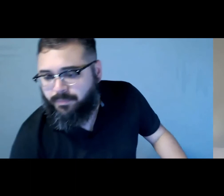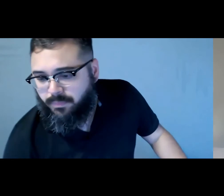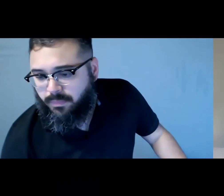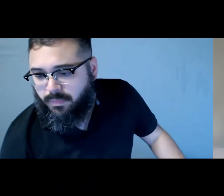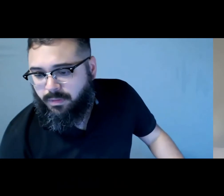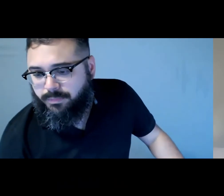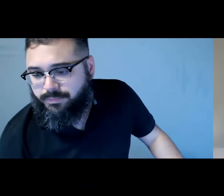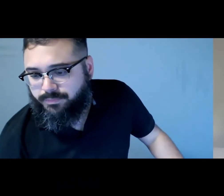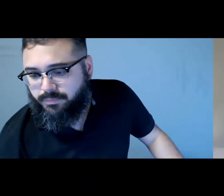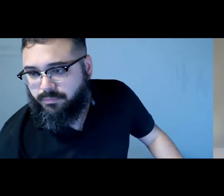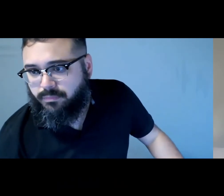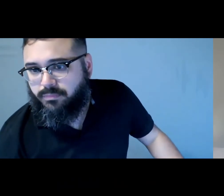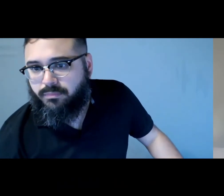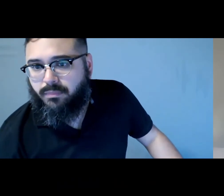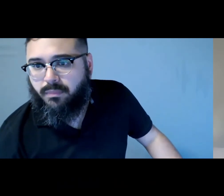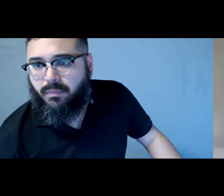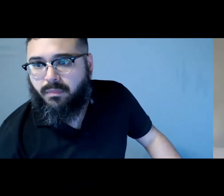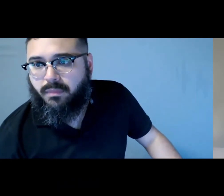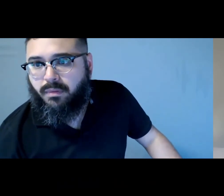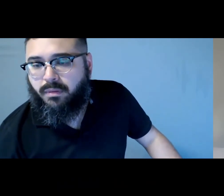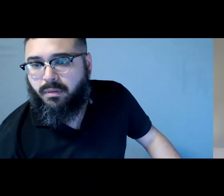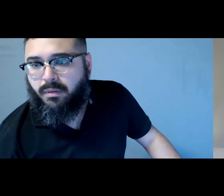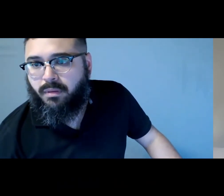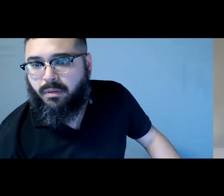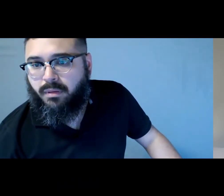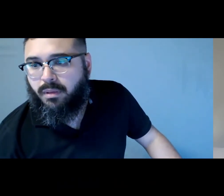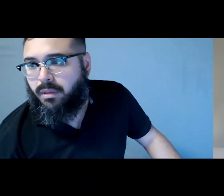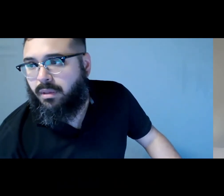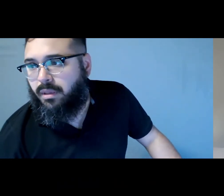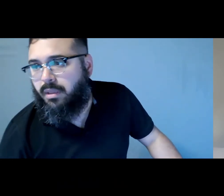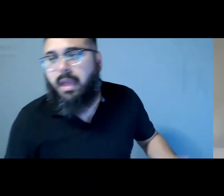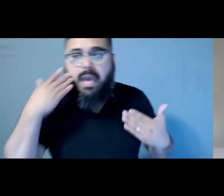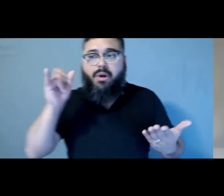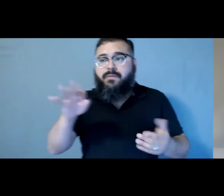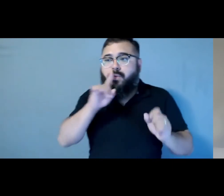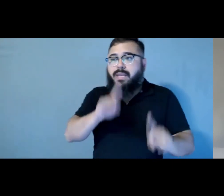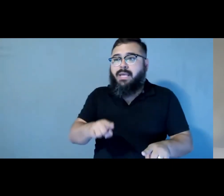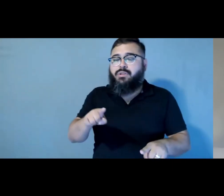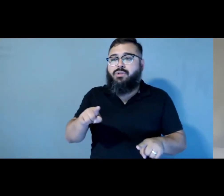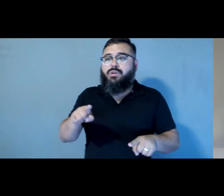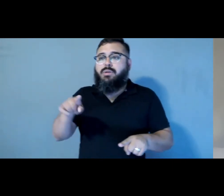and I don't know if you feel like you can answer it or not. Okay, yeah, absolutely.